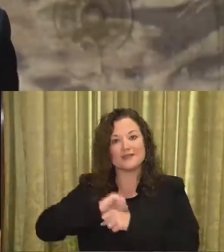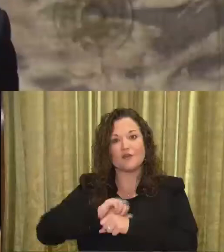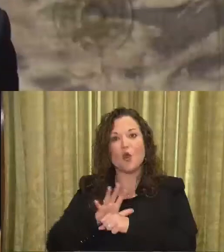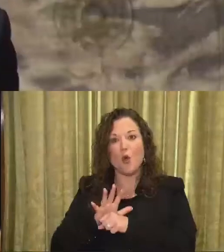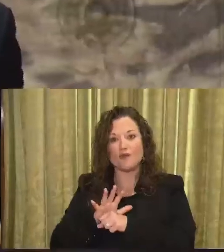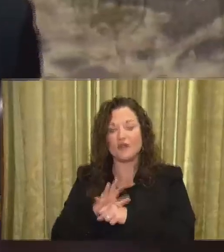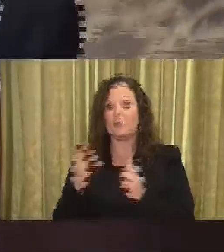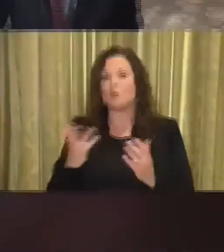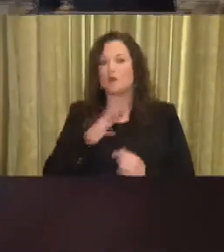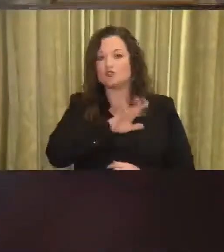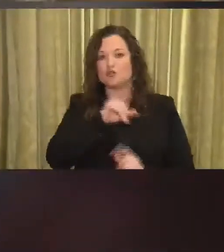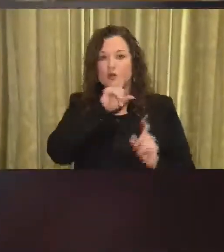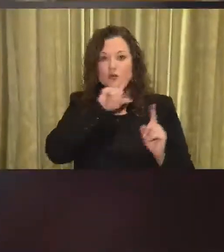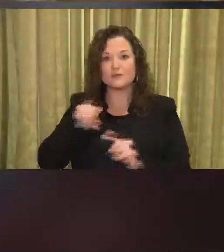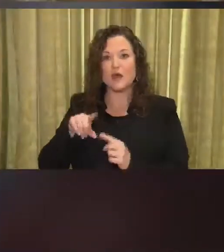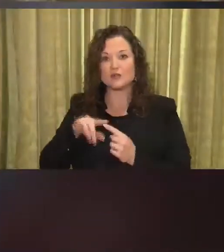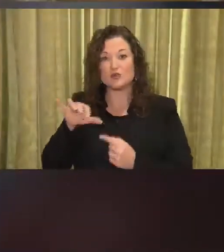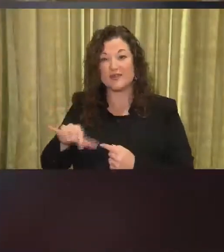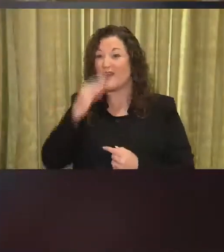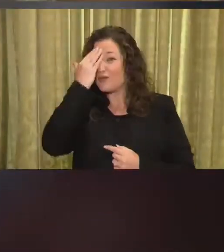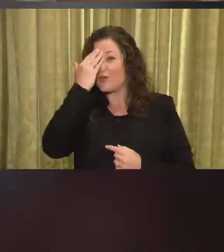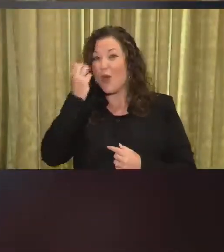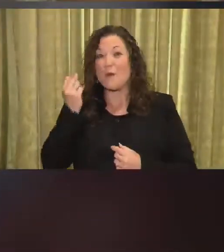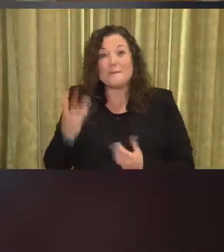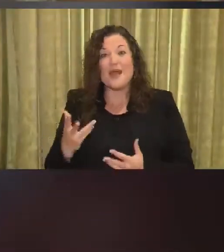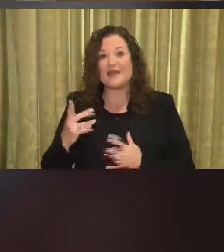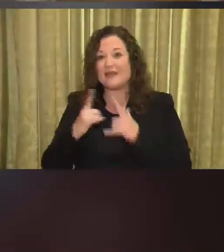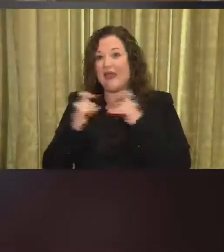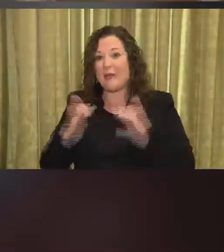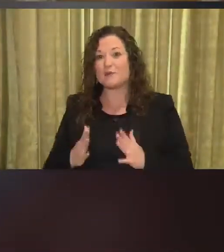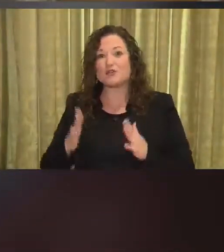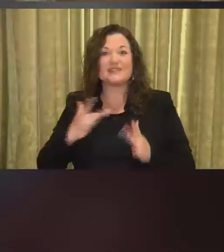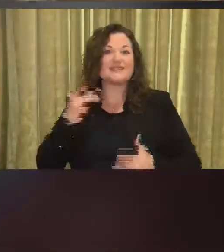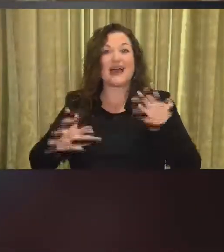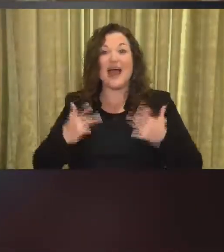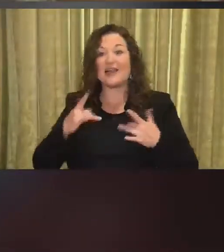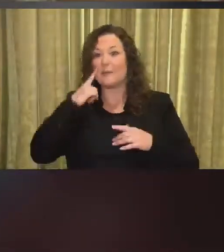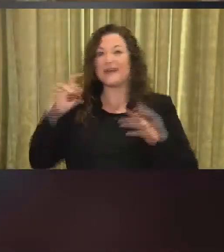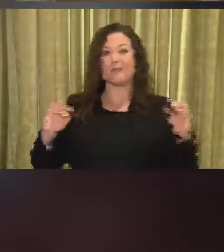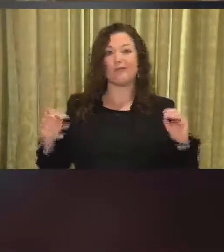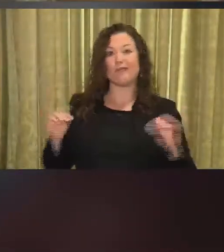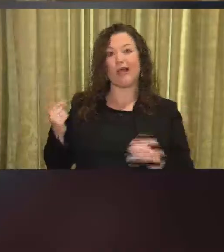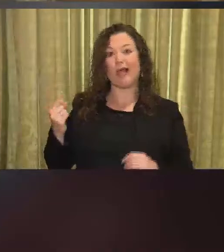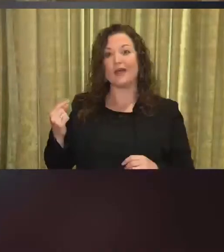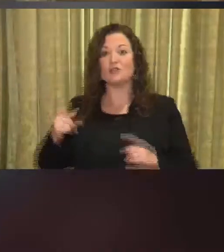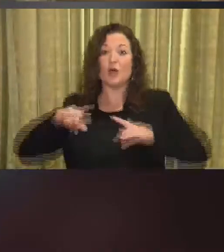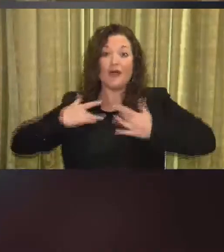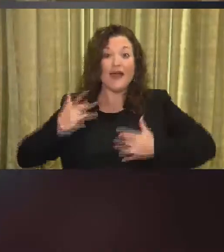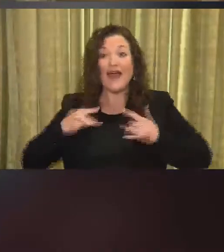What's your reaction to that? I know a lot of campers were excited because they didn't have it last year. So what are your thoughts on that and does that